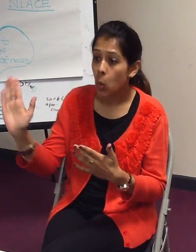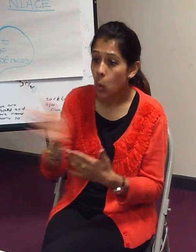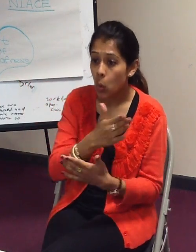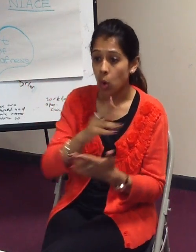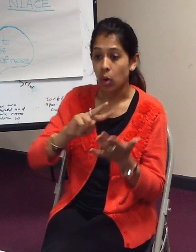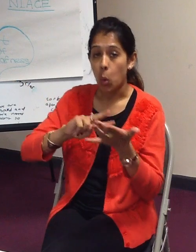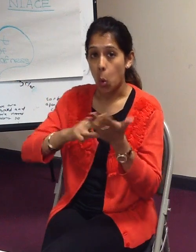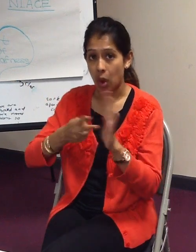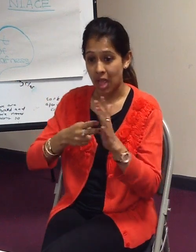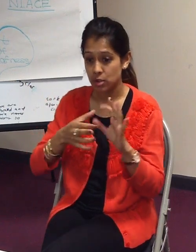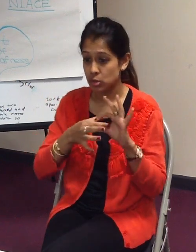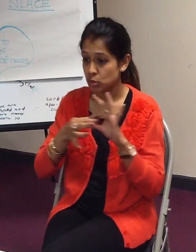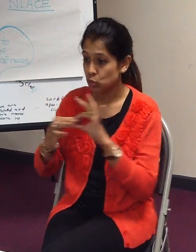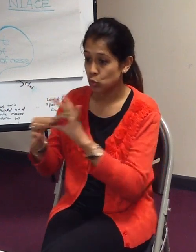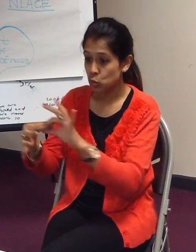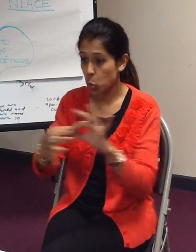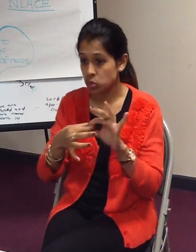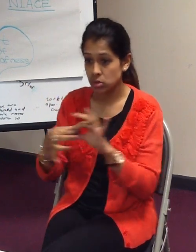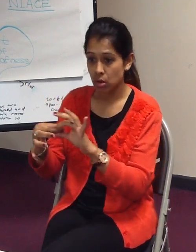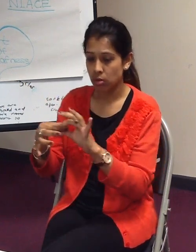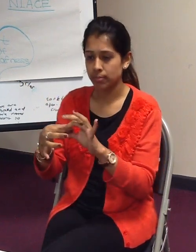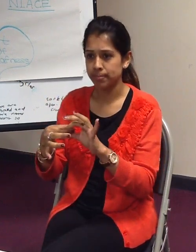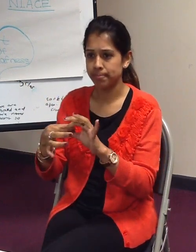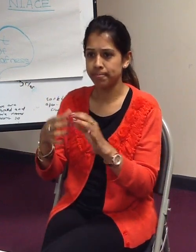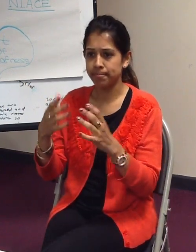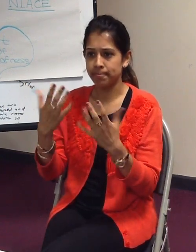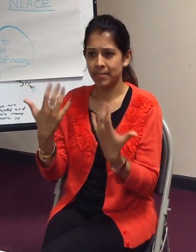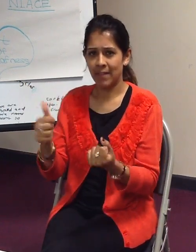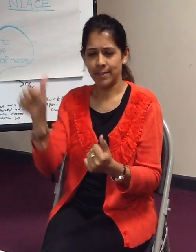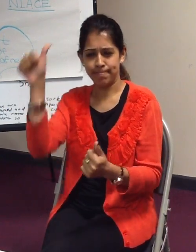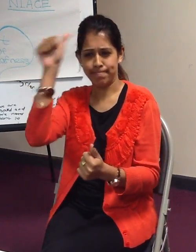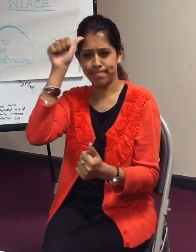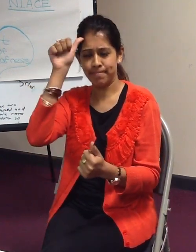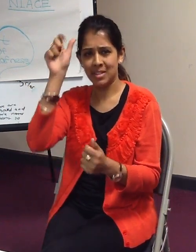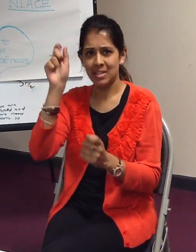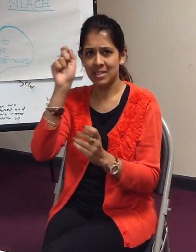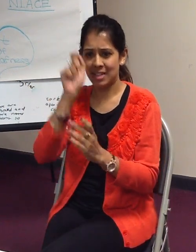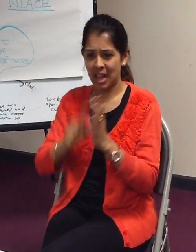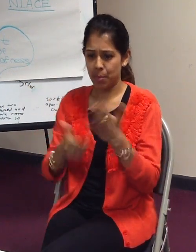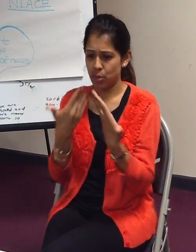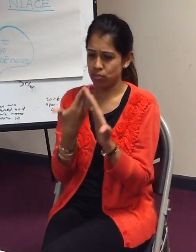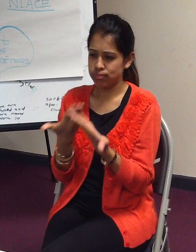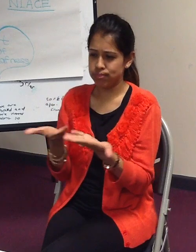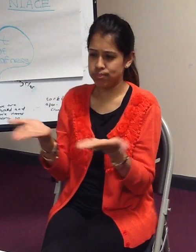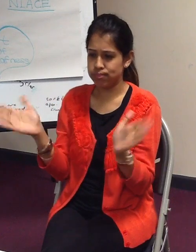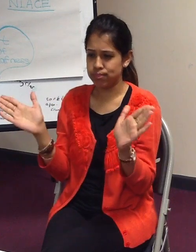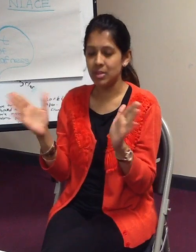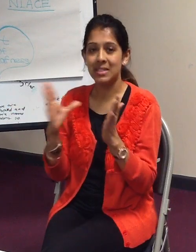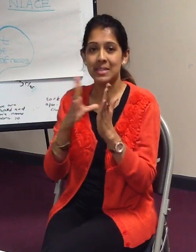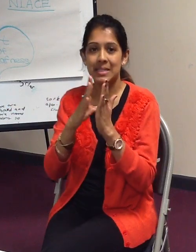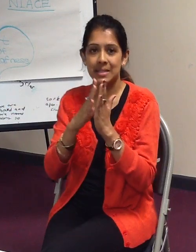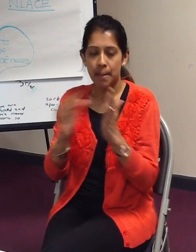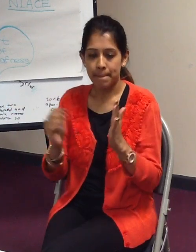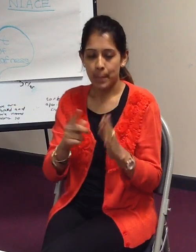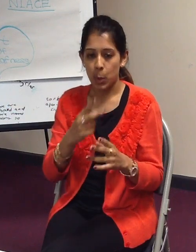Do all organisations give equal recognition to all disabilities?